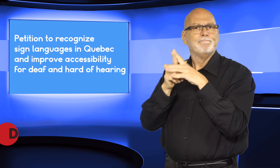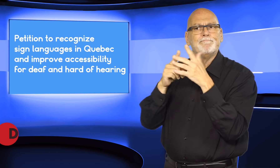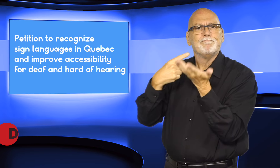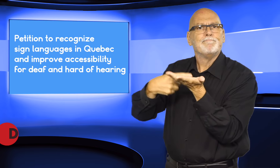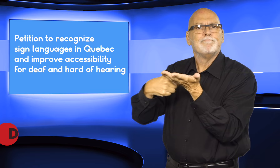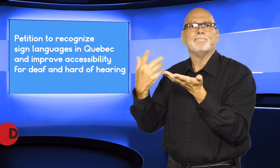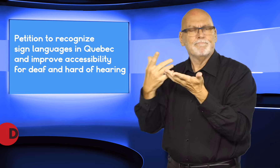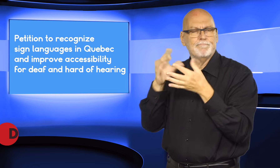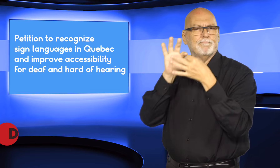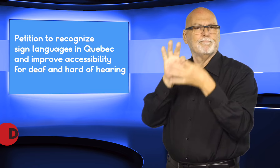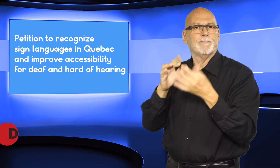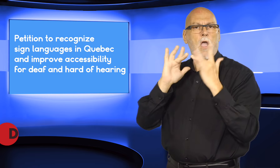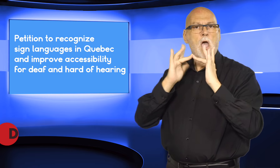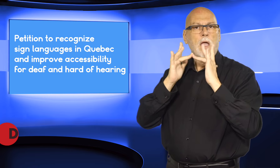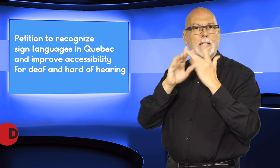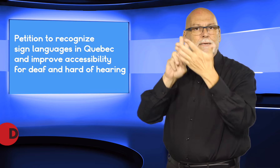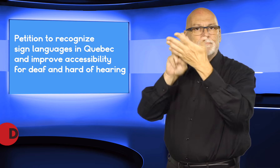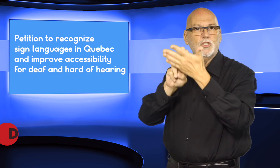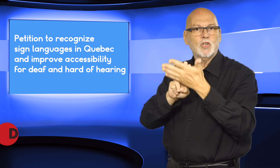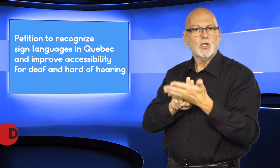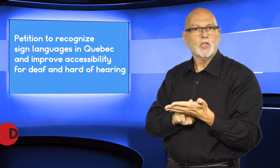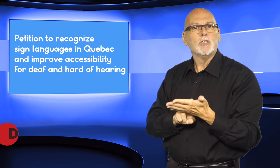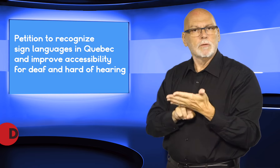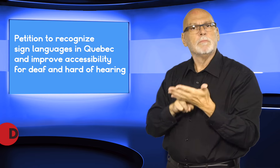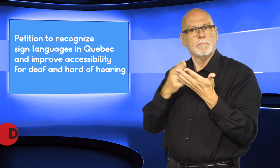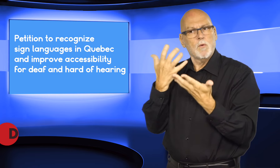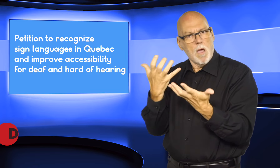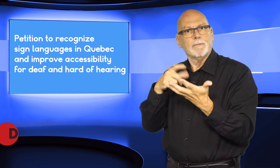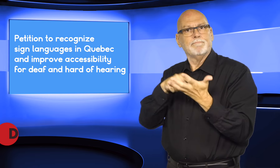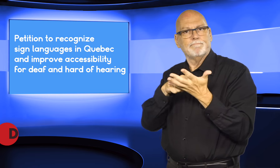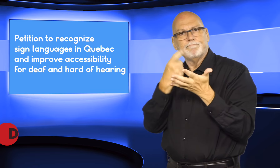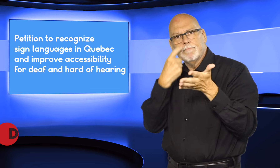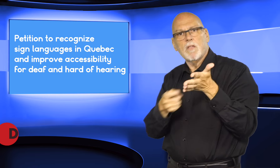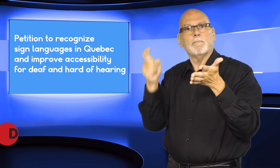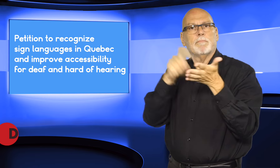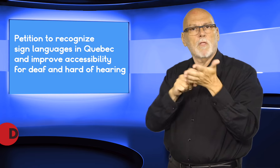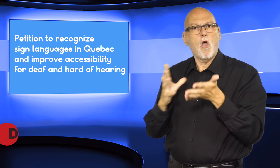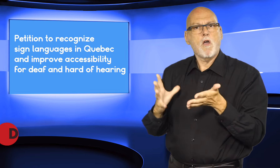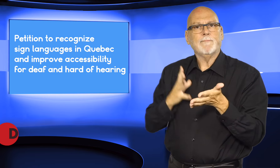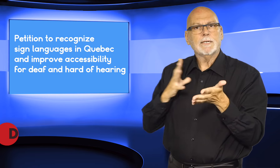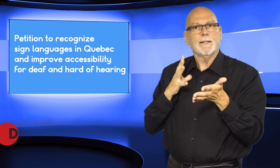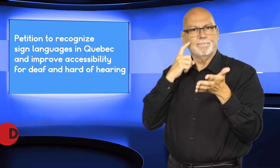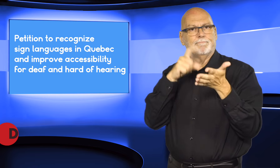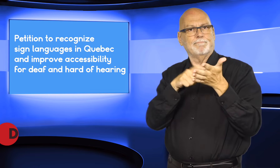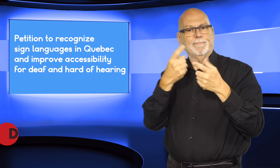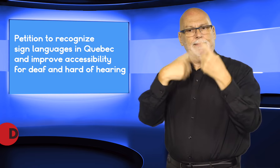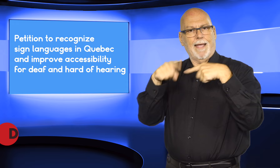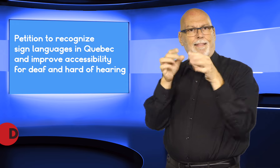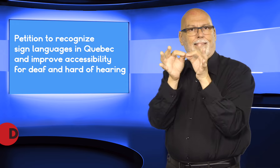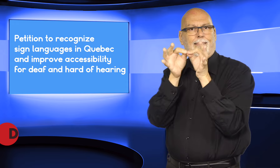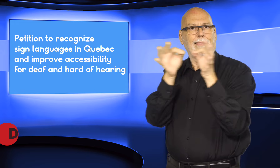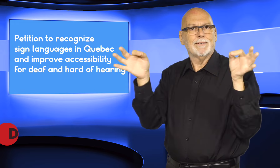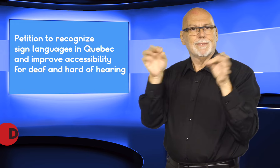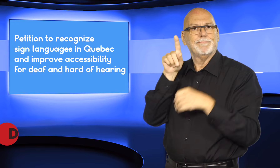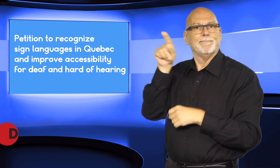has issued an online petition for official recognition of sign languages